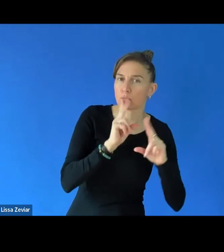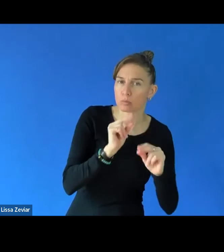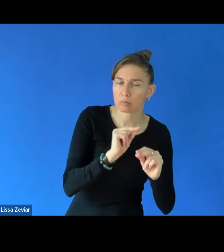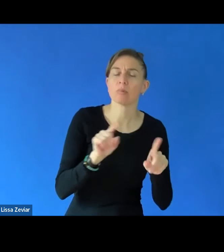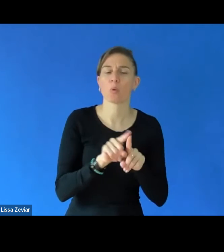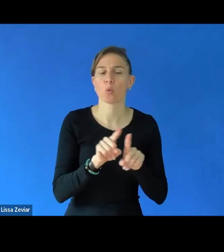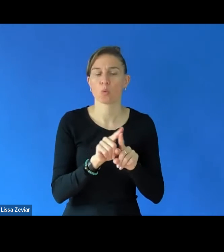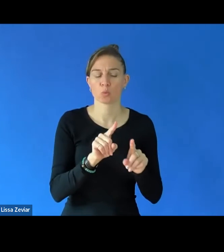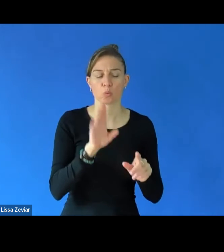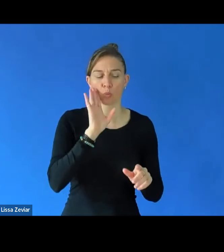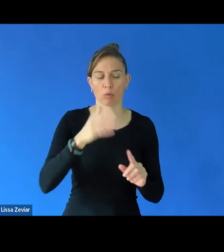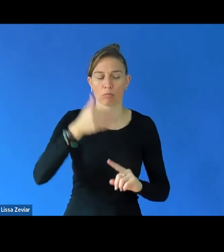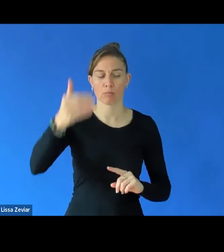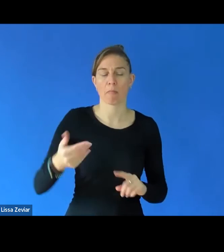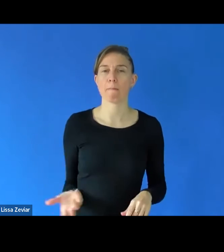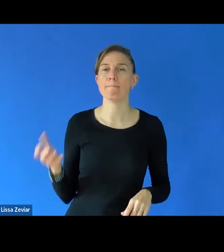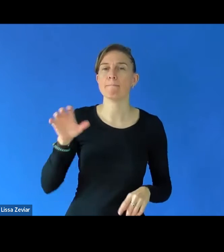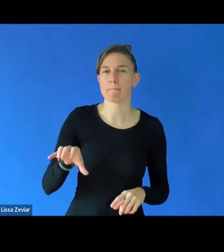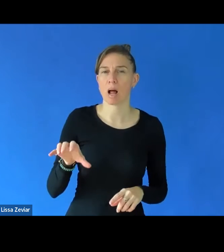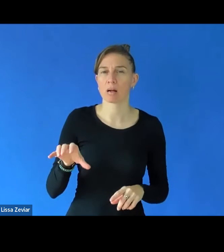We'll share it widely when it is available.